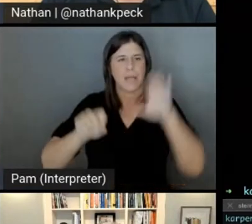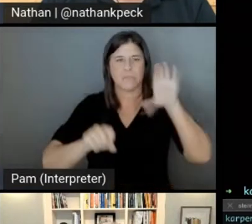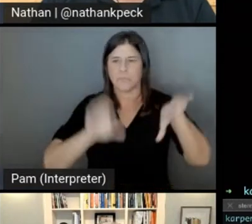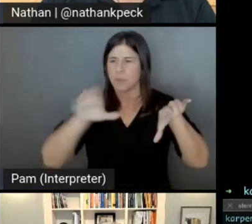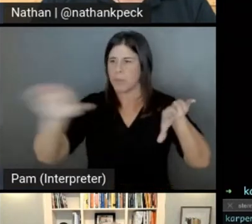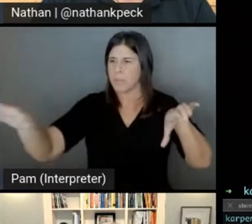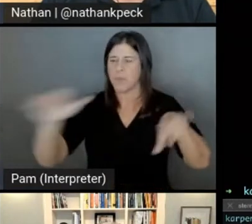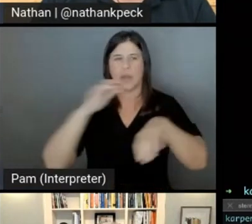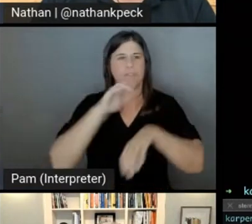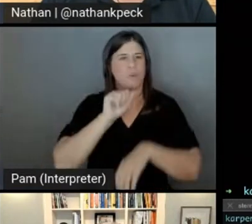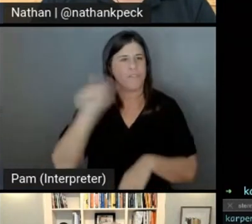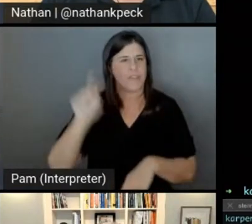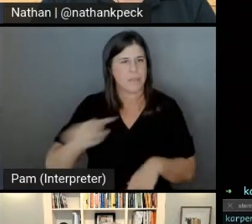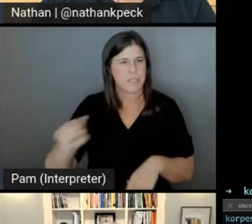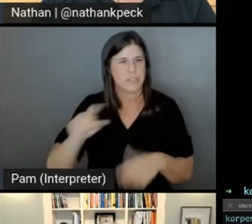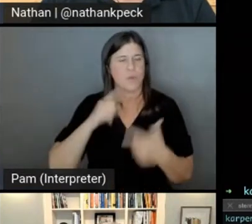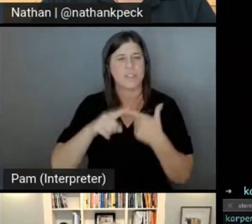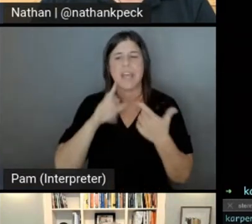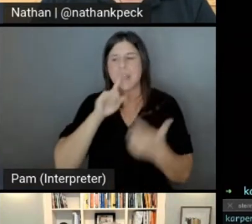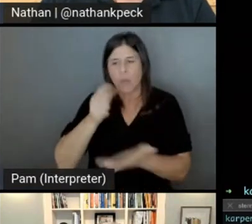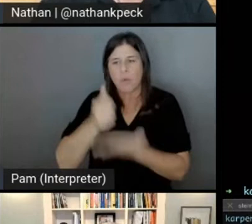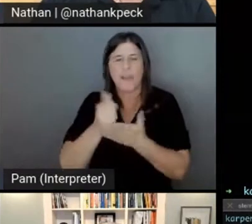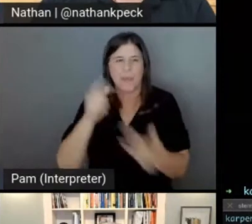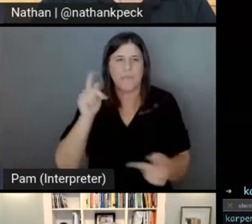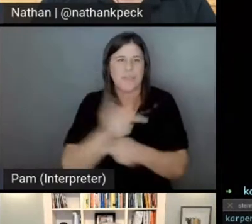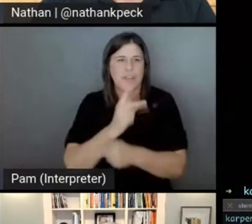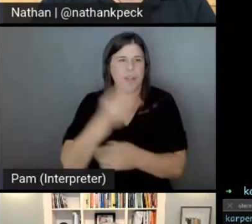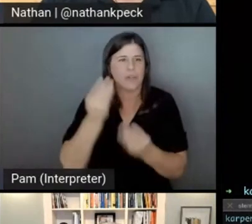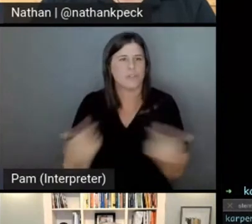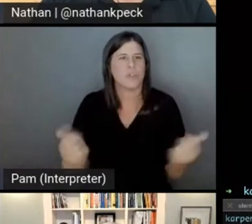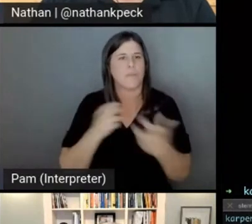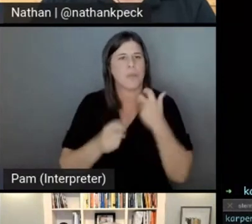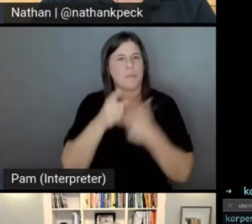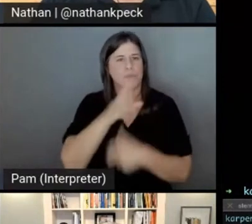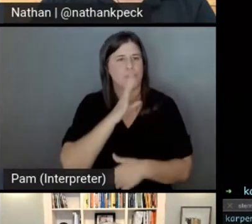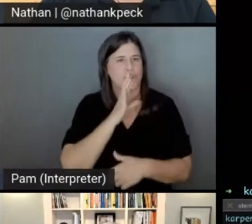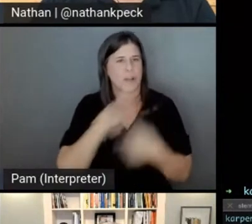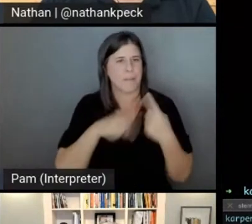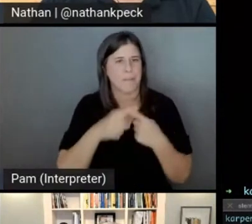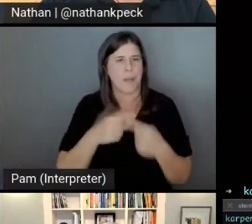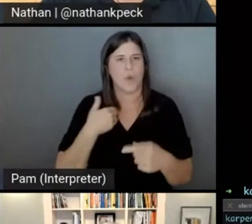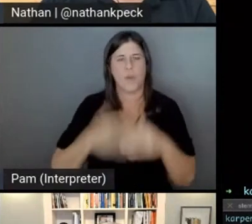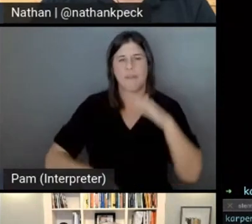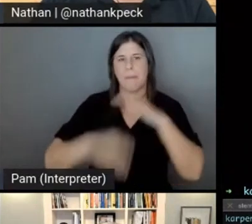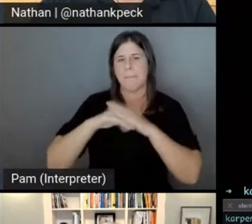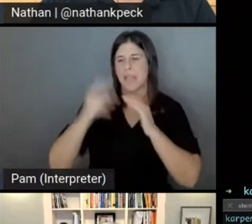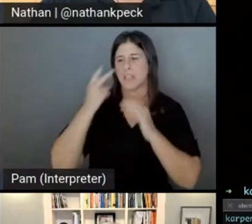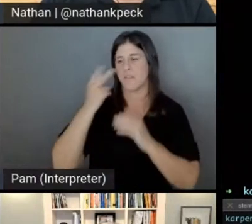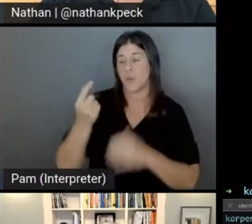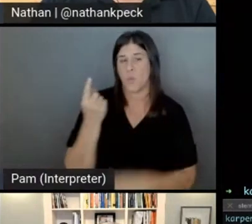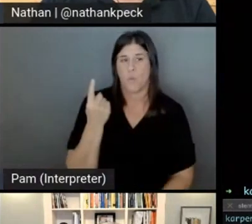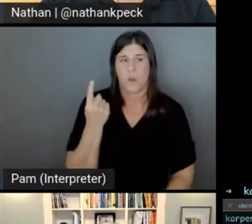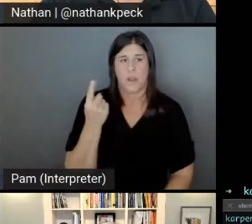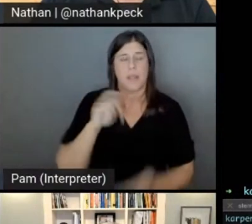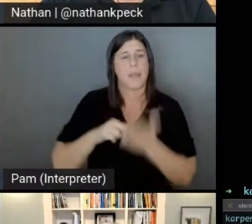and that'll help solve this problem you were talking about. And then we're having a maxSkew of one, which means that, I want to make sure